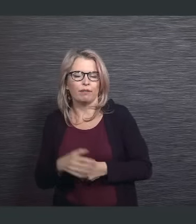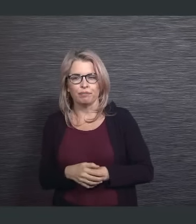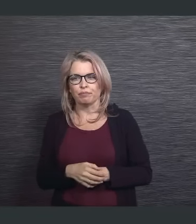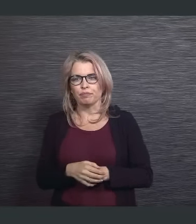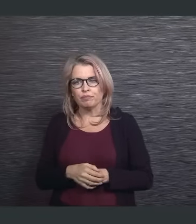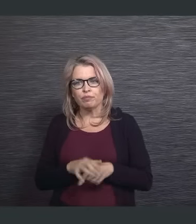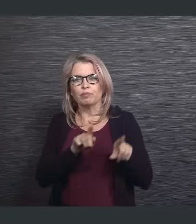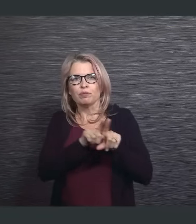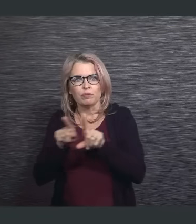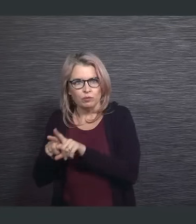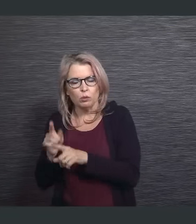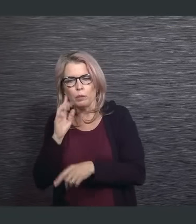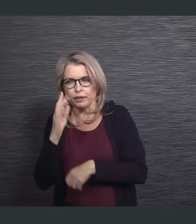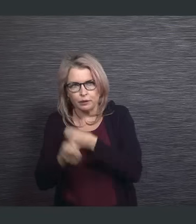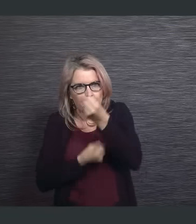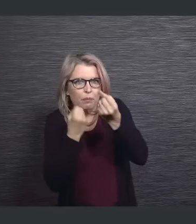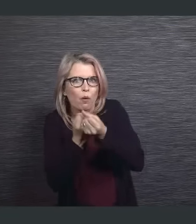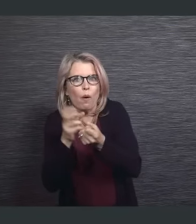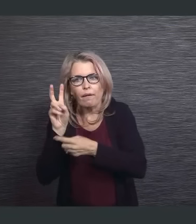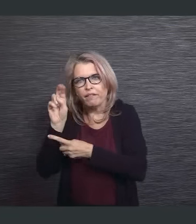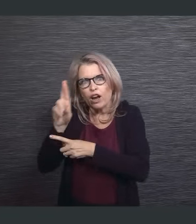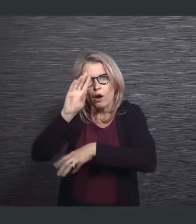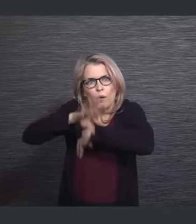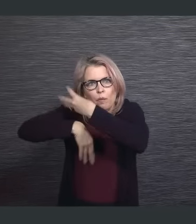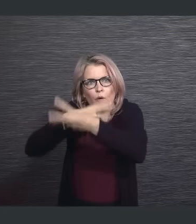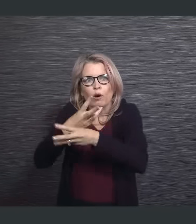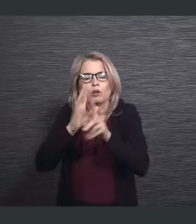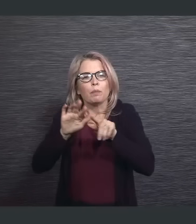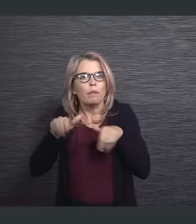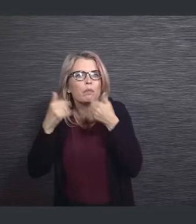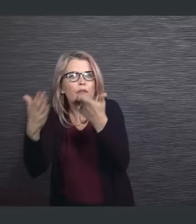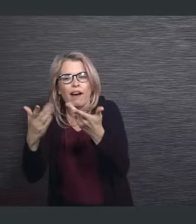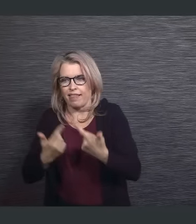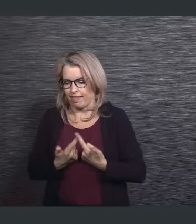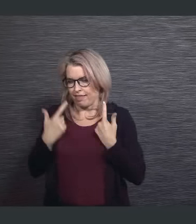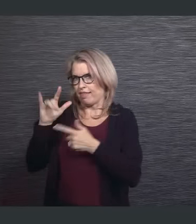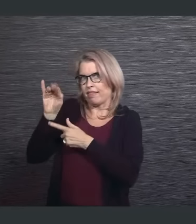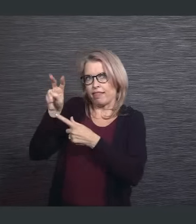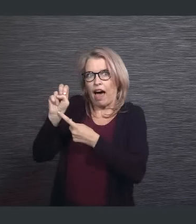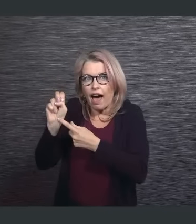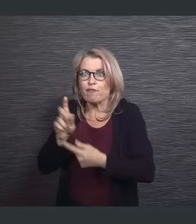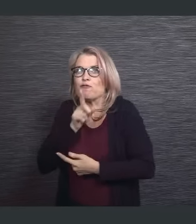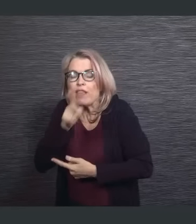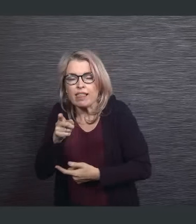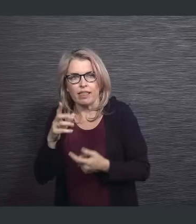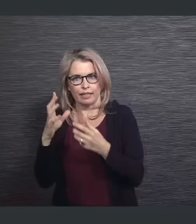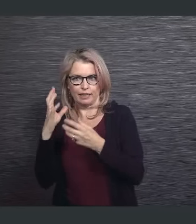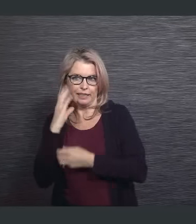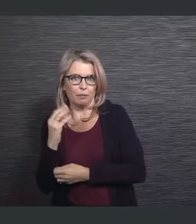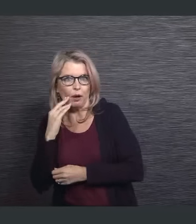will support the virtual world to provide live experience and connect them with the physical world